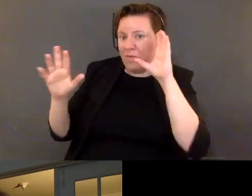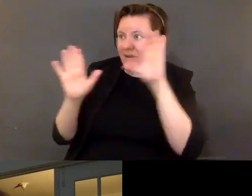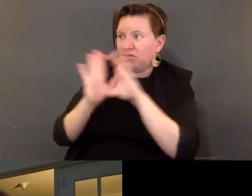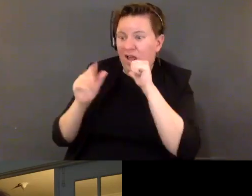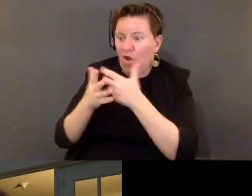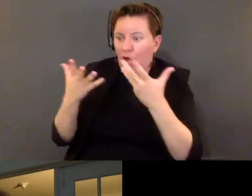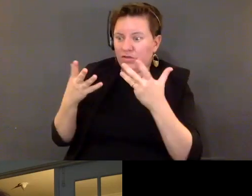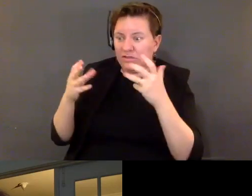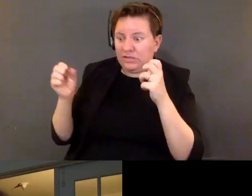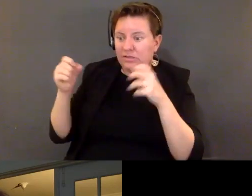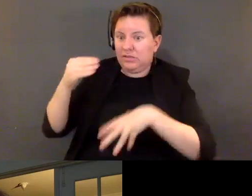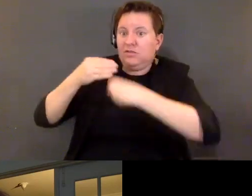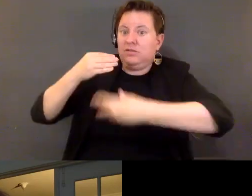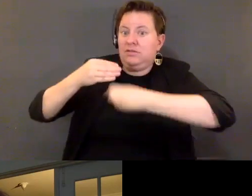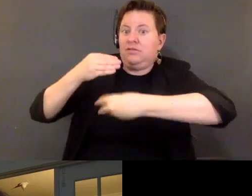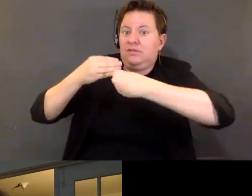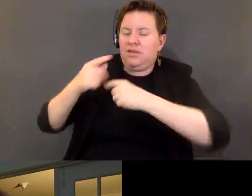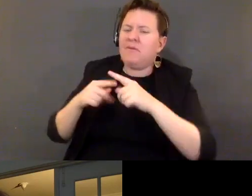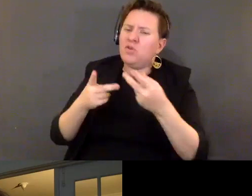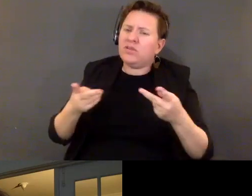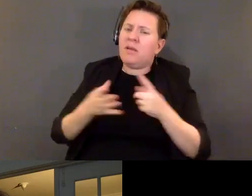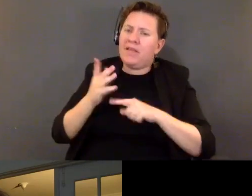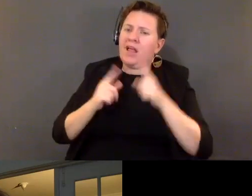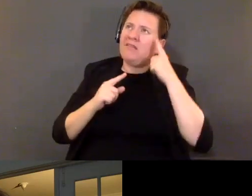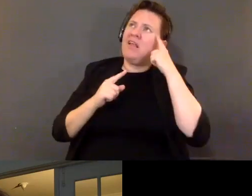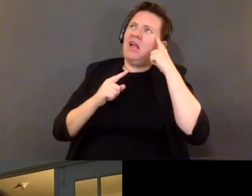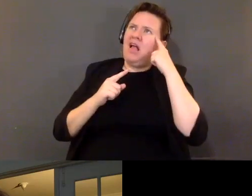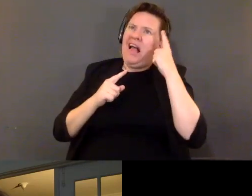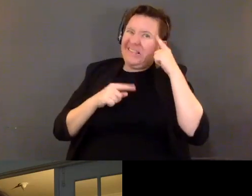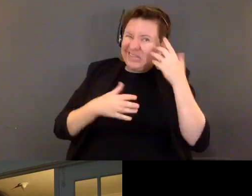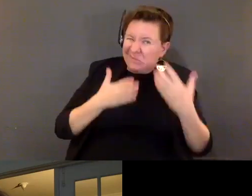but there are places where i had to kind of think i think this is probably what would have happened